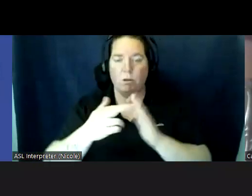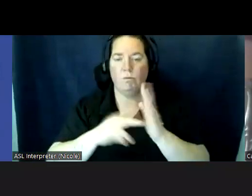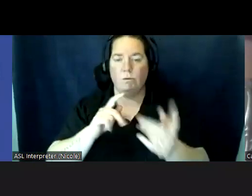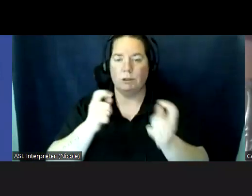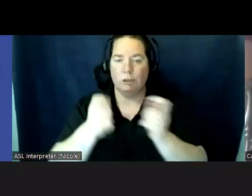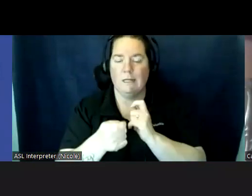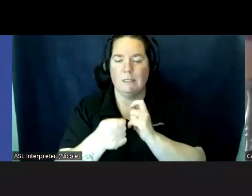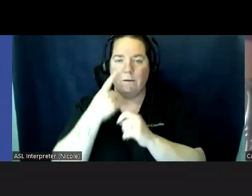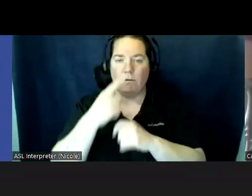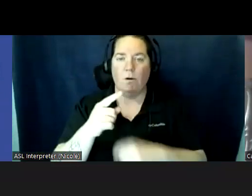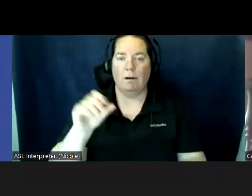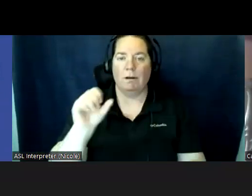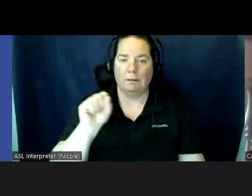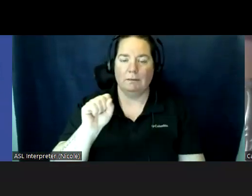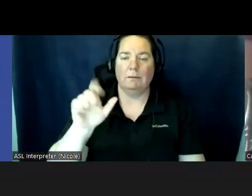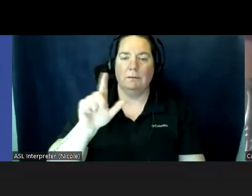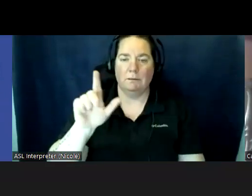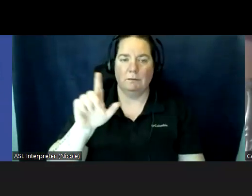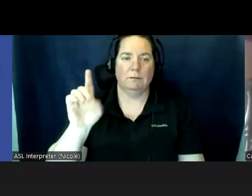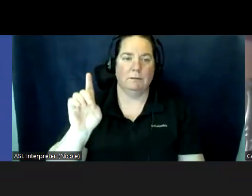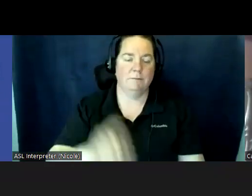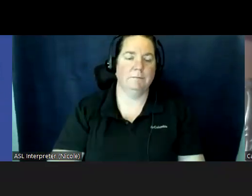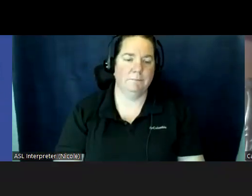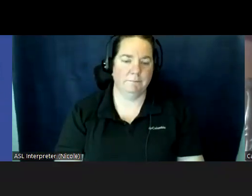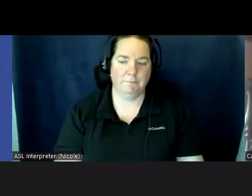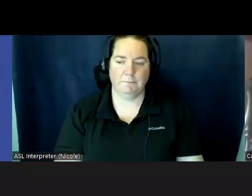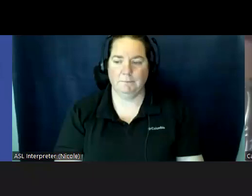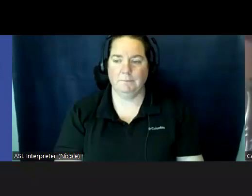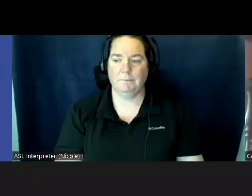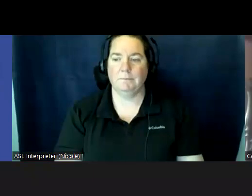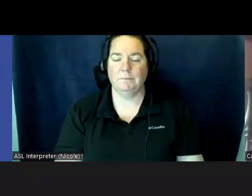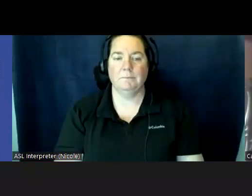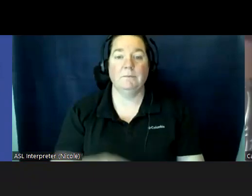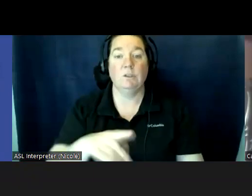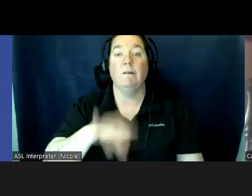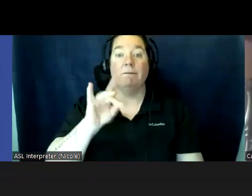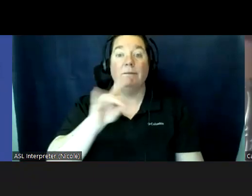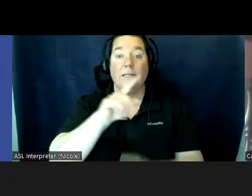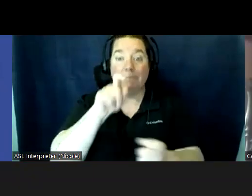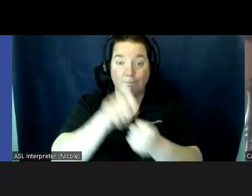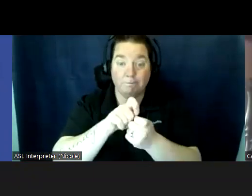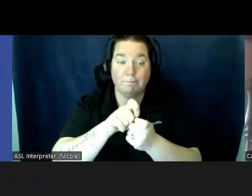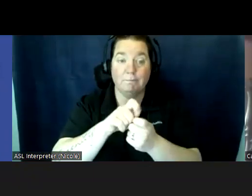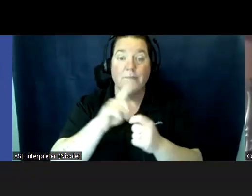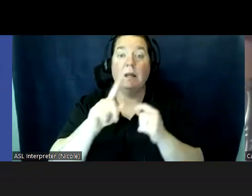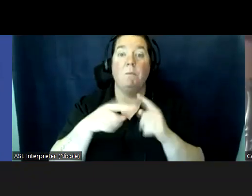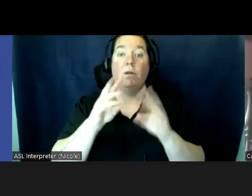the specific learning disability category. You can find details on our workshops and our home page of